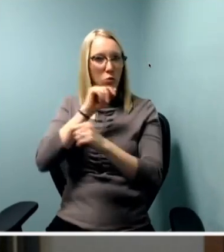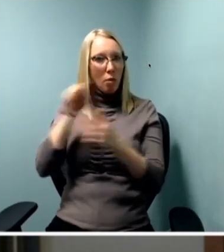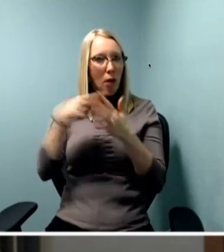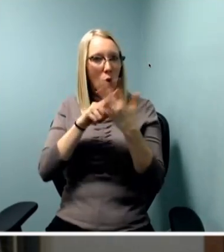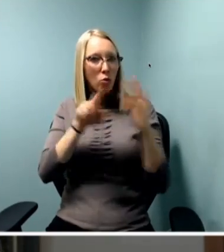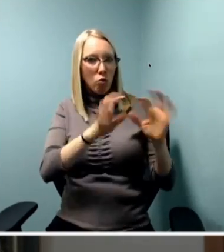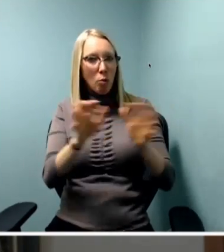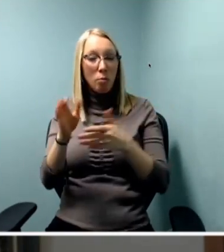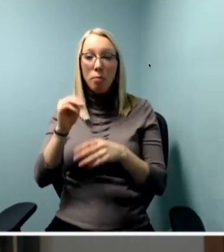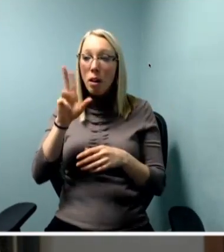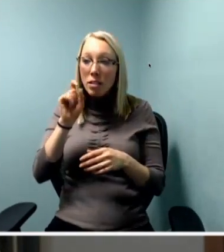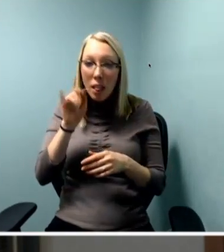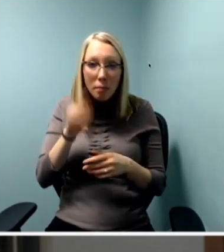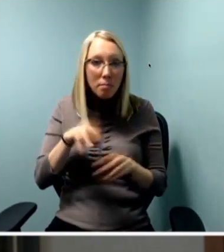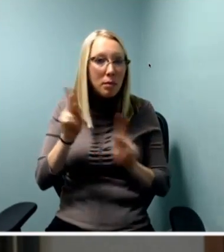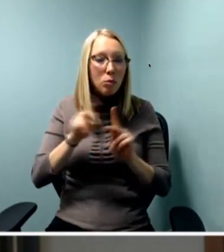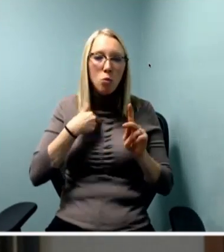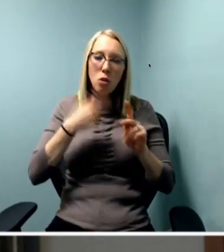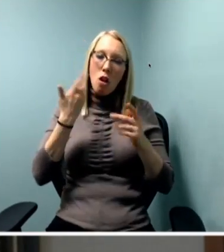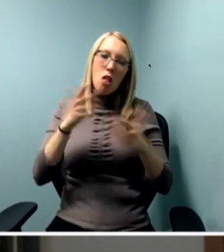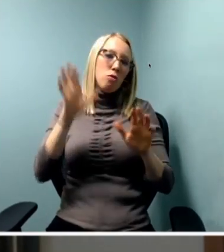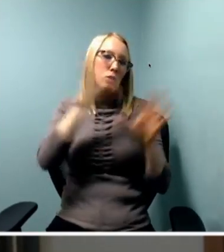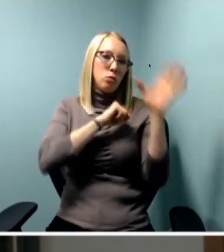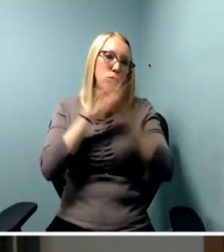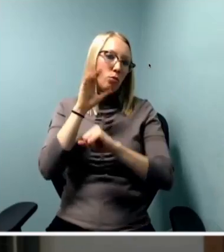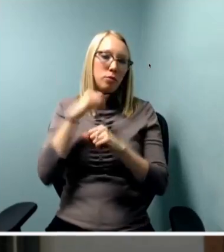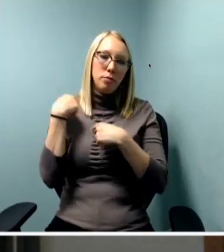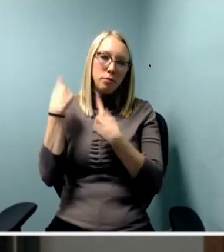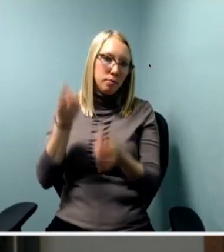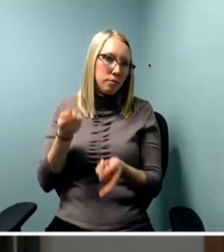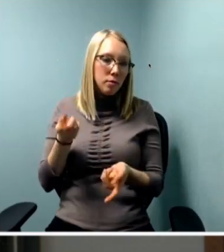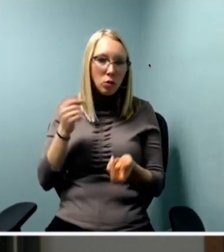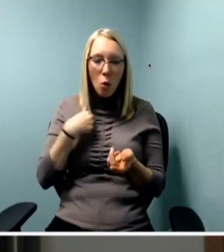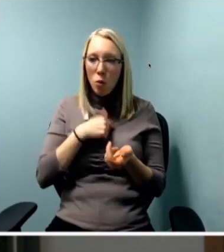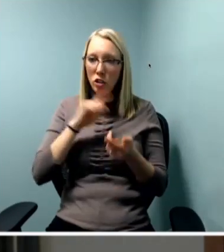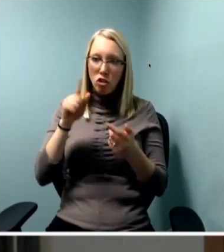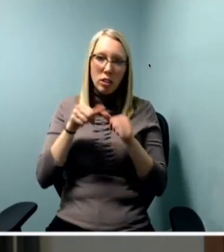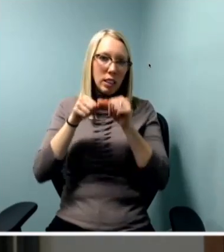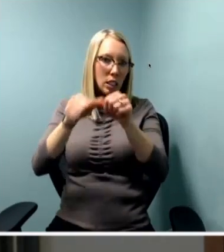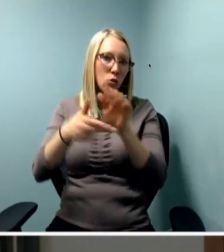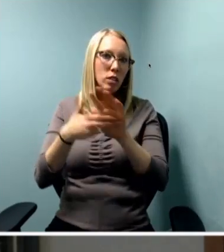and so we're just continually stereotyped and stereotyping.